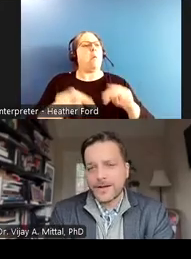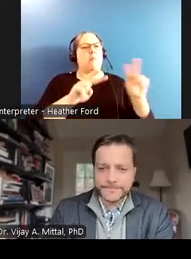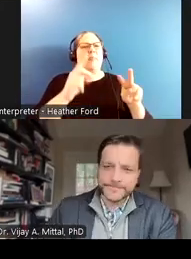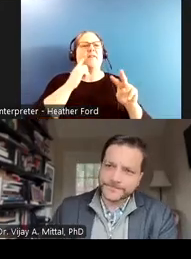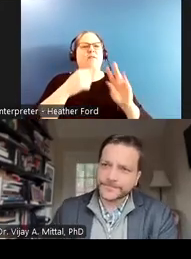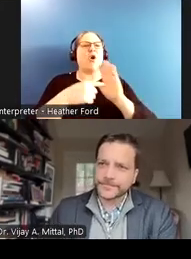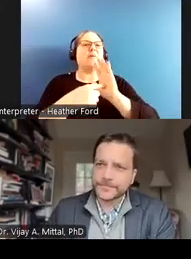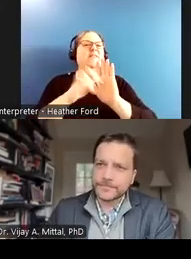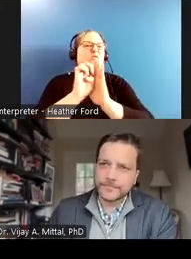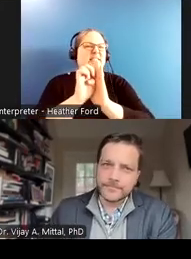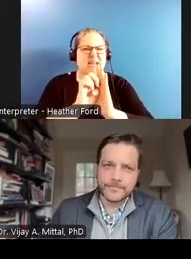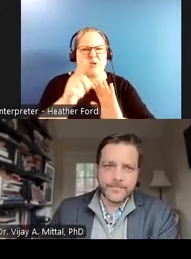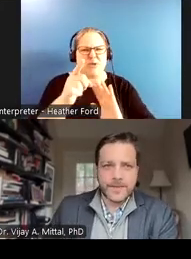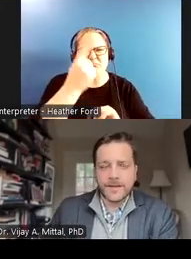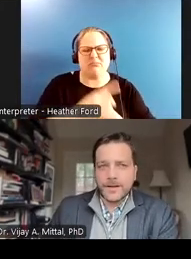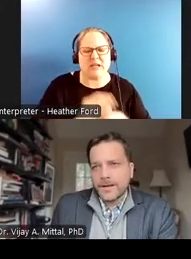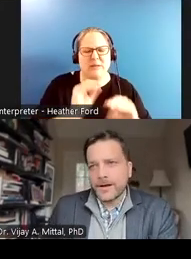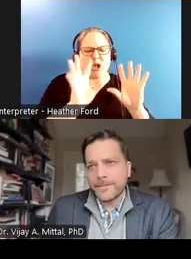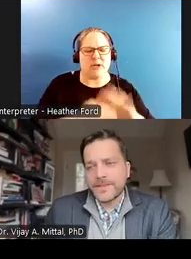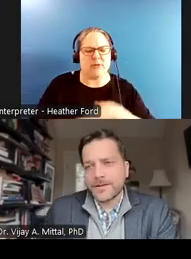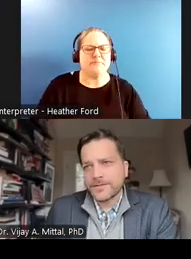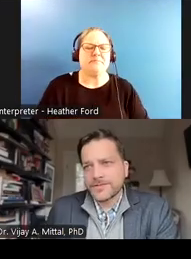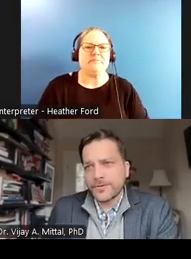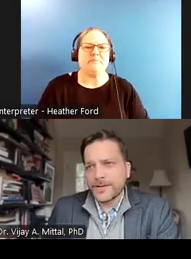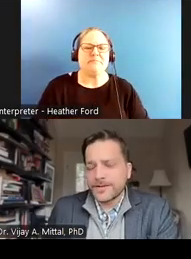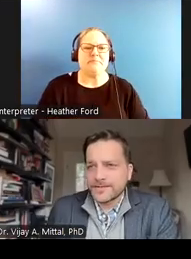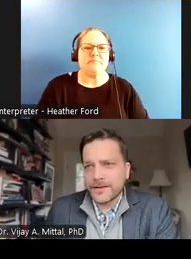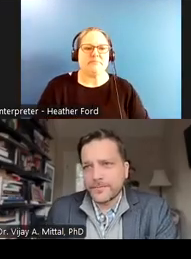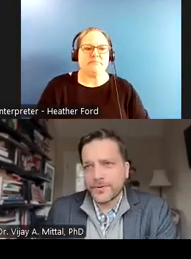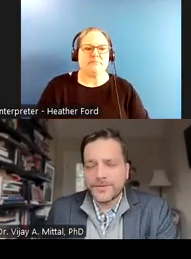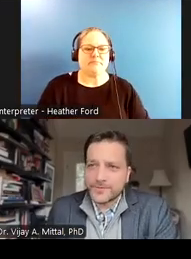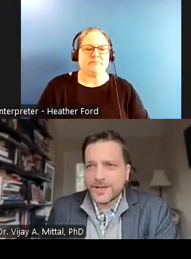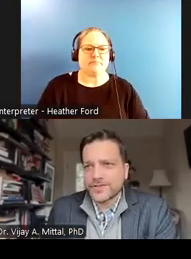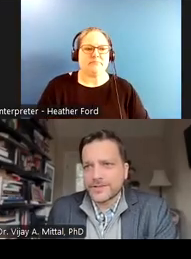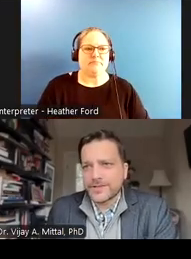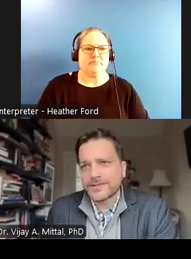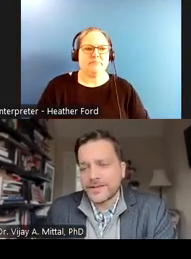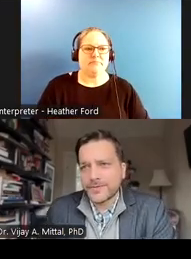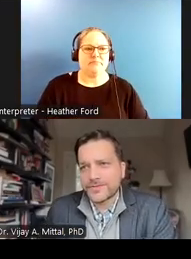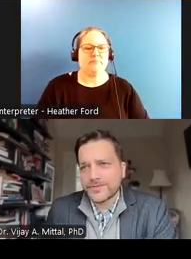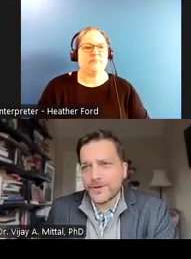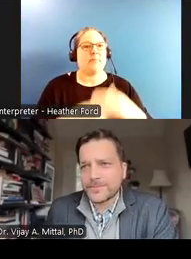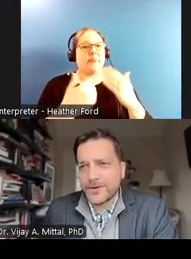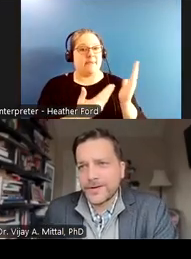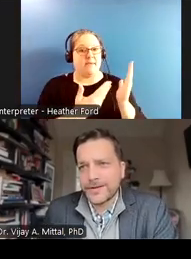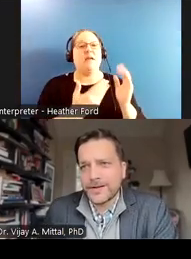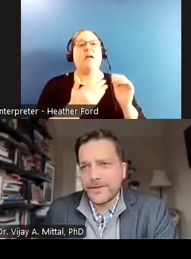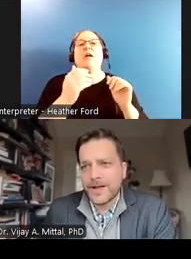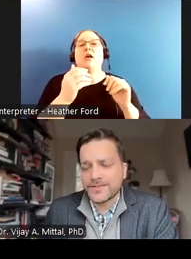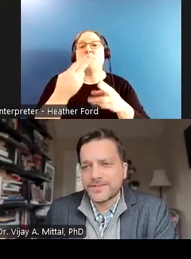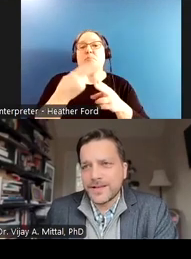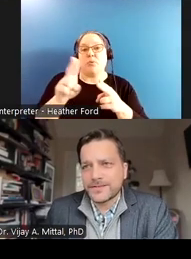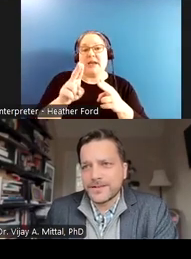Now um this also is a brief introduction to the psychosis risk period. Um, I understand that